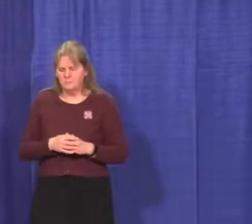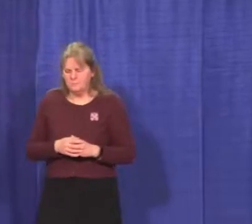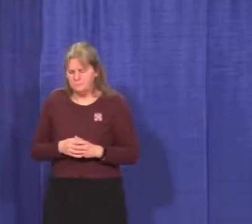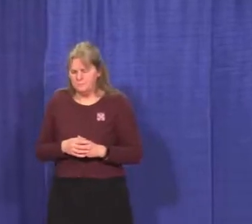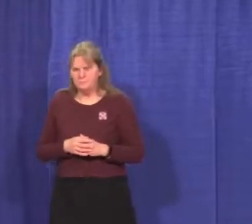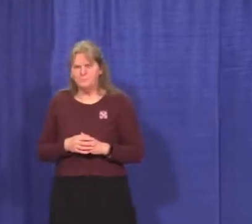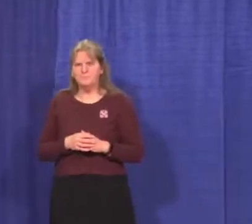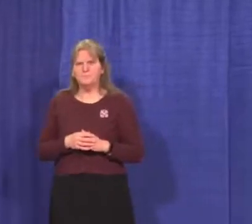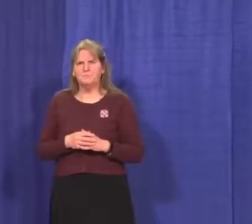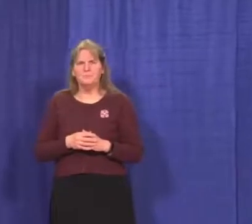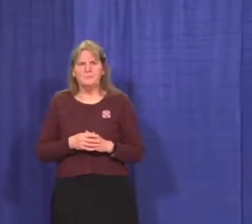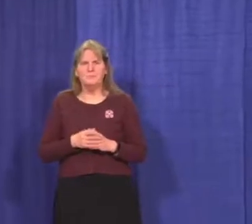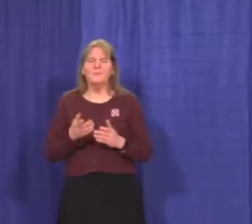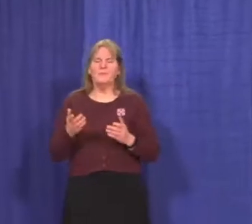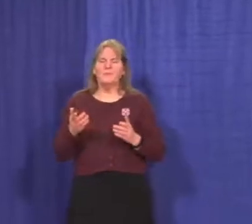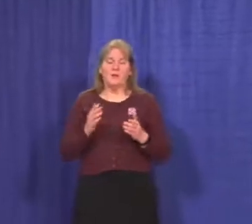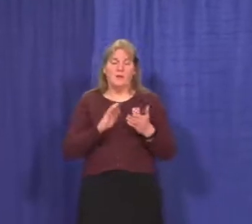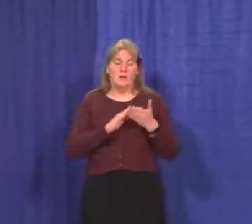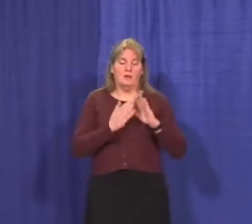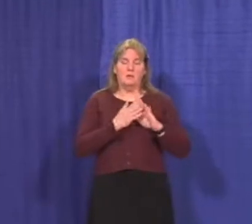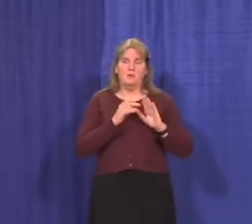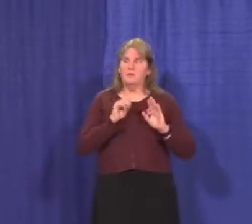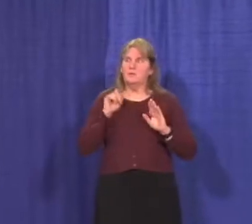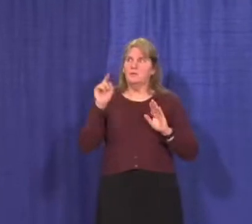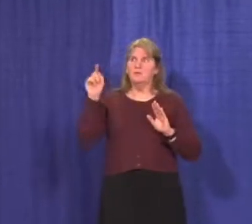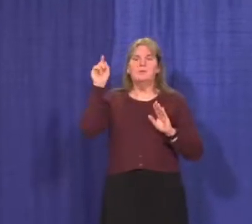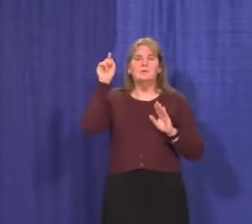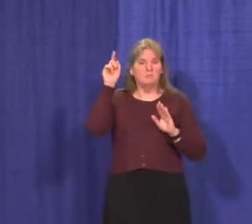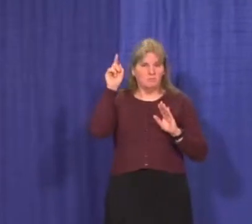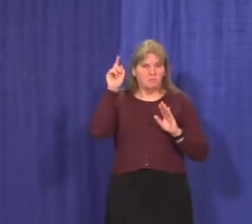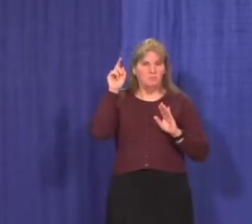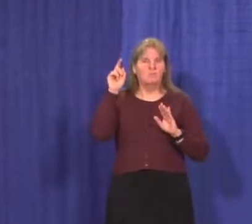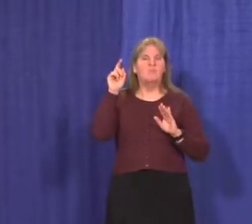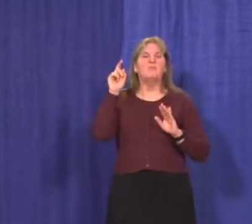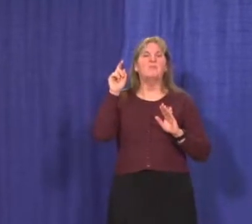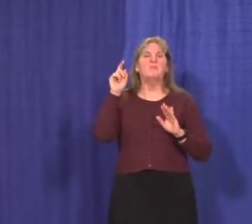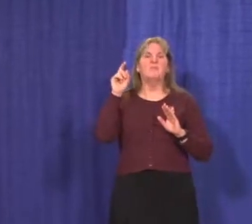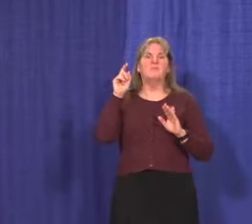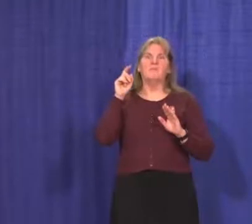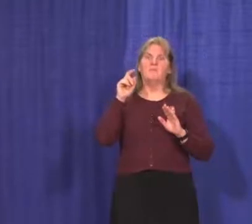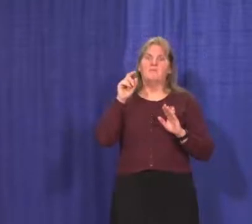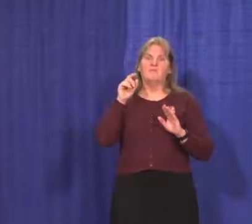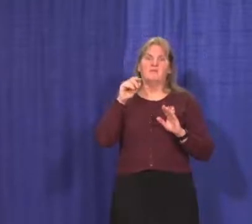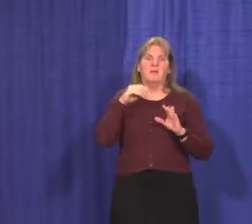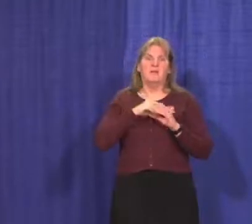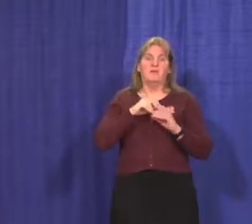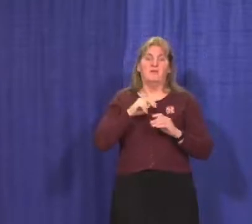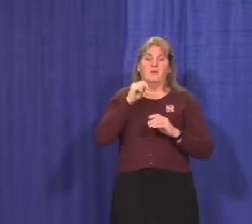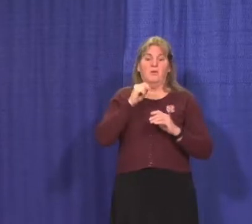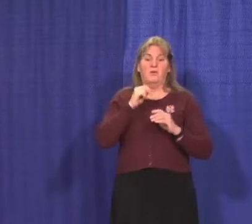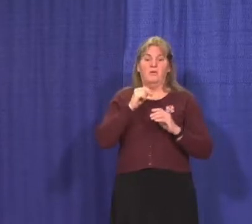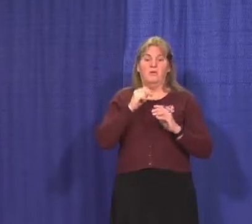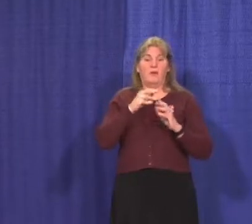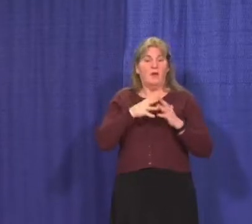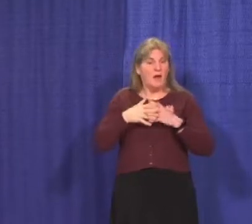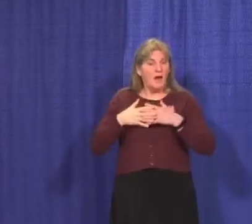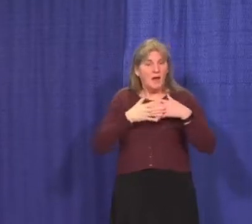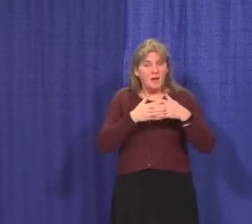that are first to -- if you have a rural community in the Yukon which will be one of the first